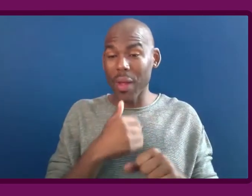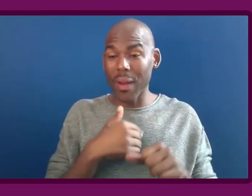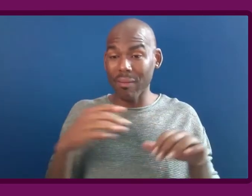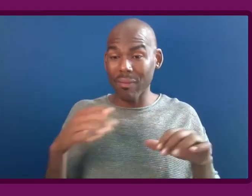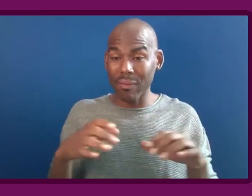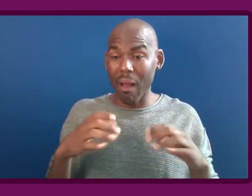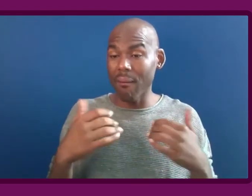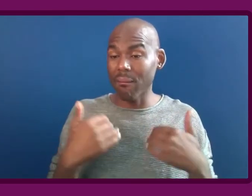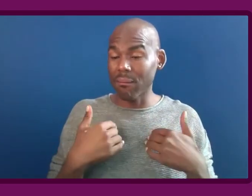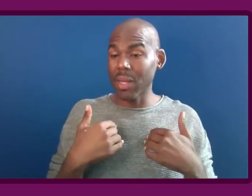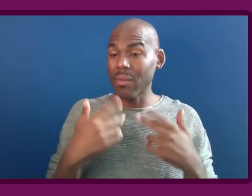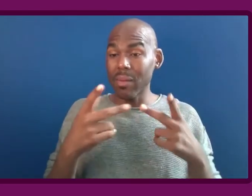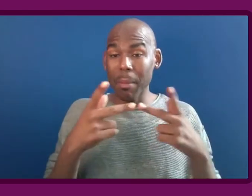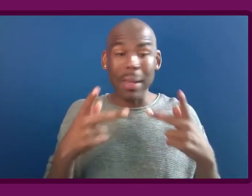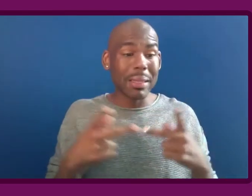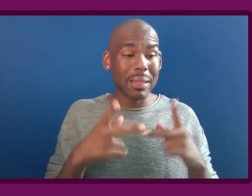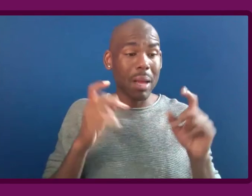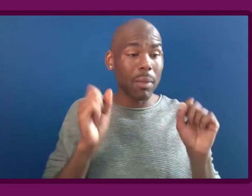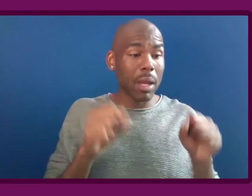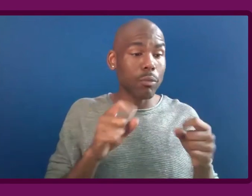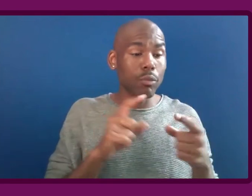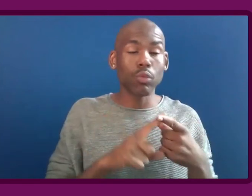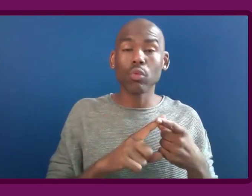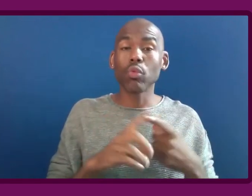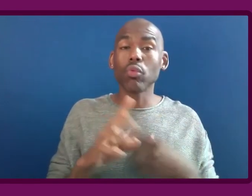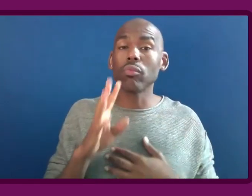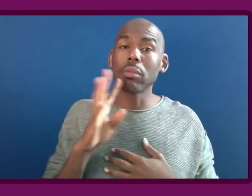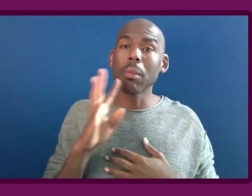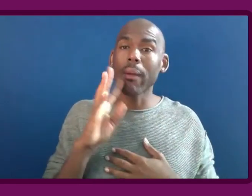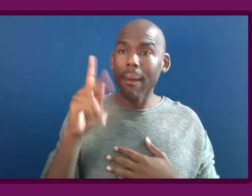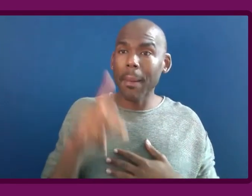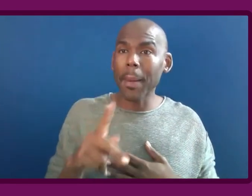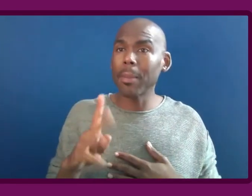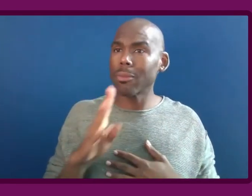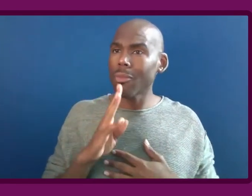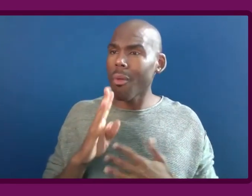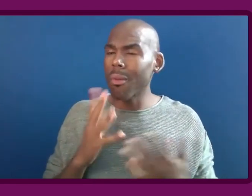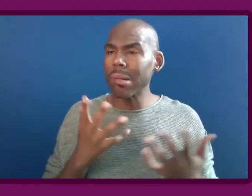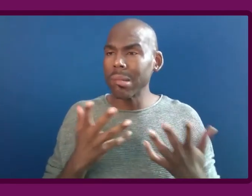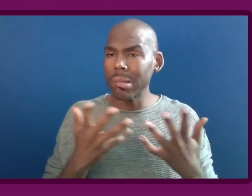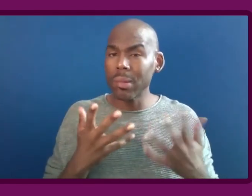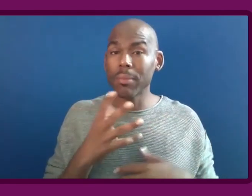that a lot of people don't have that. To me, it was like, "Well, we need to